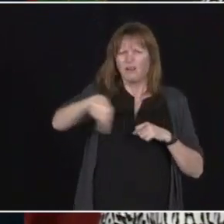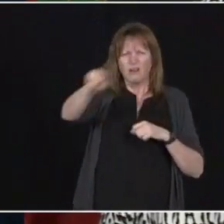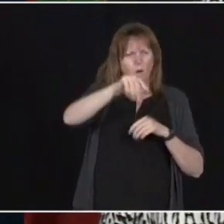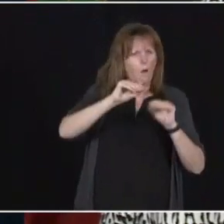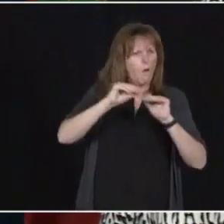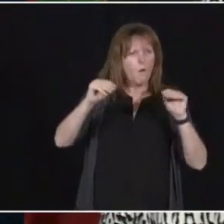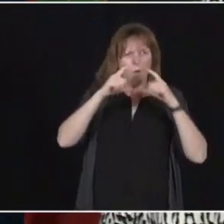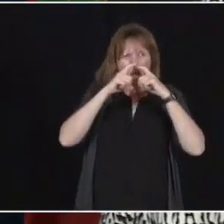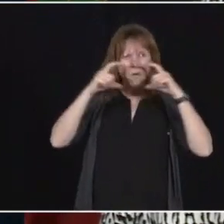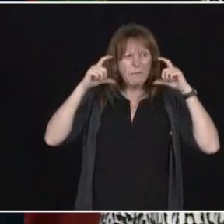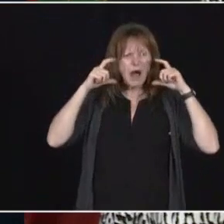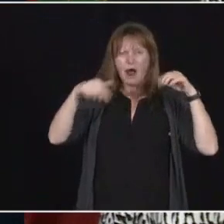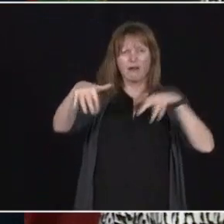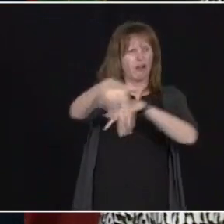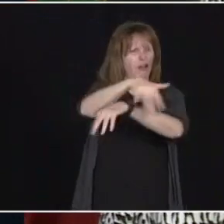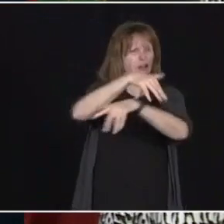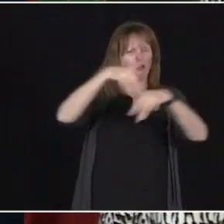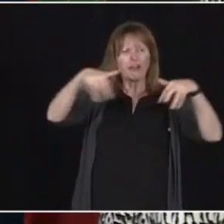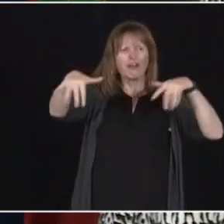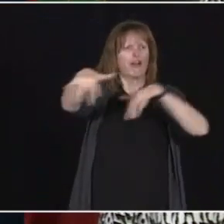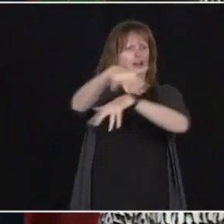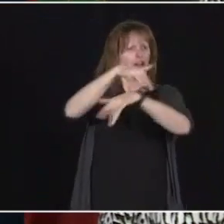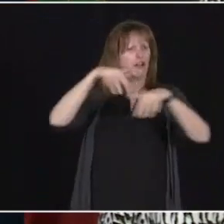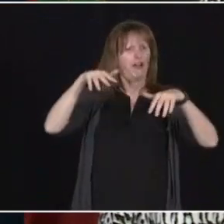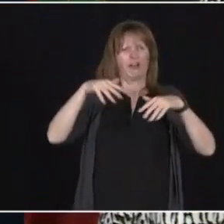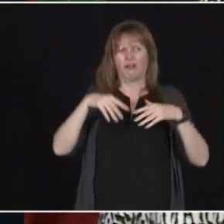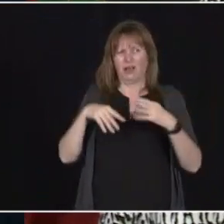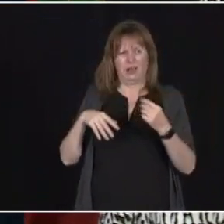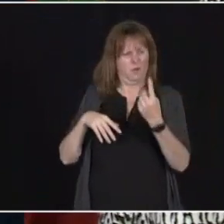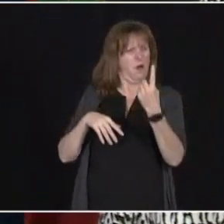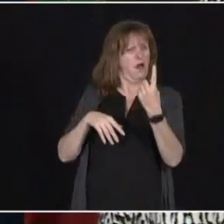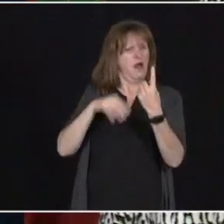was out there telling this crowd that